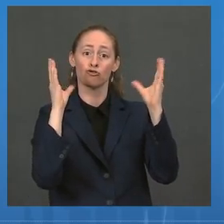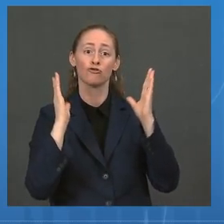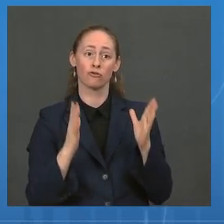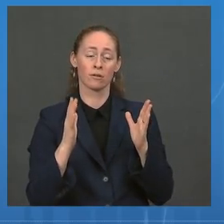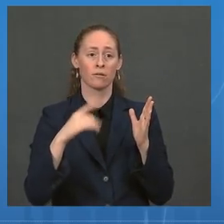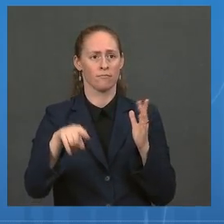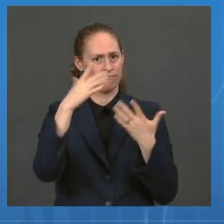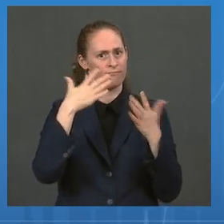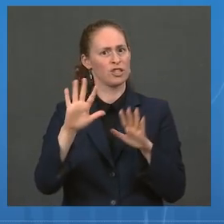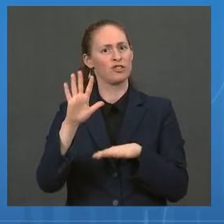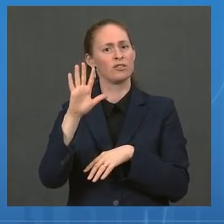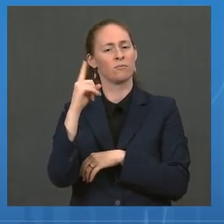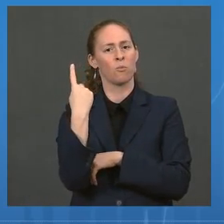by the city's vaccination deadline.